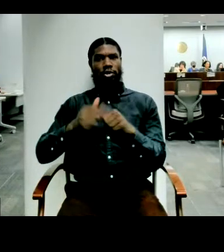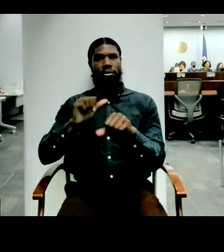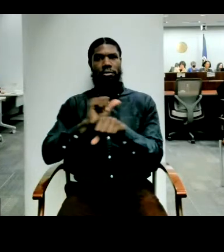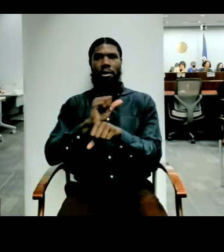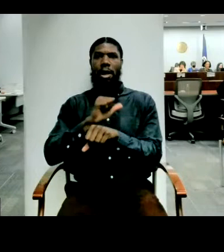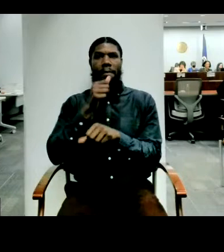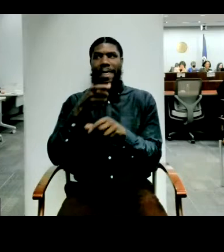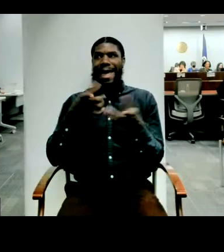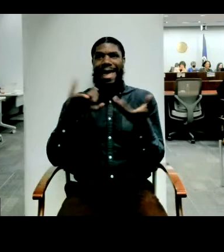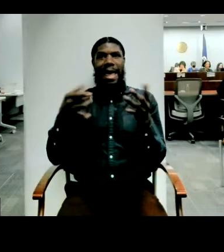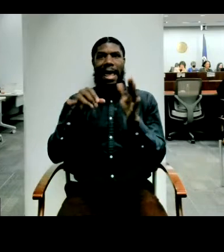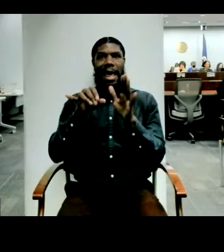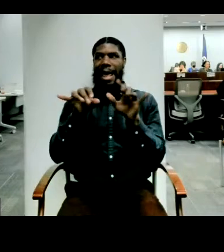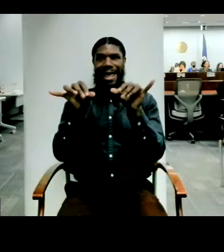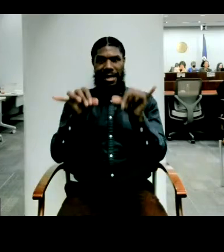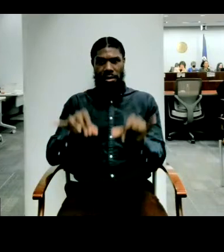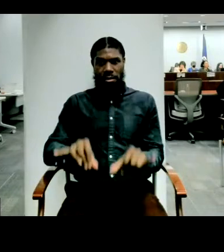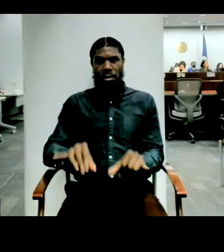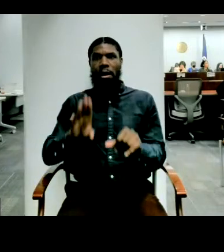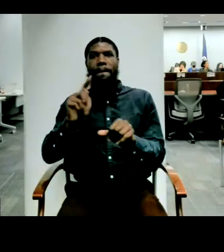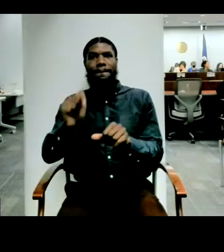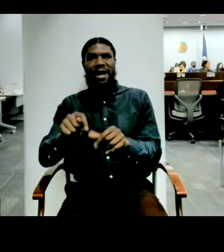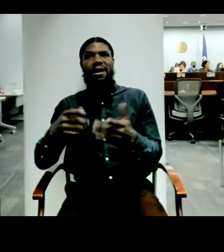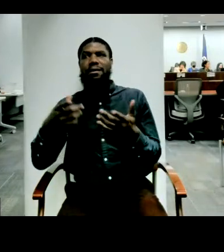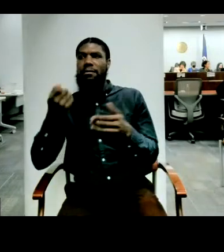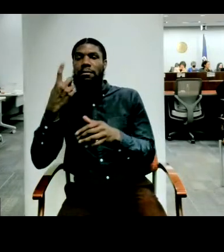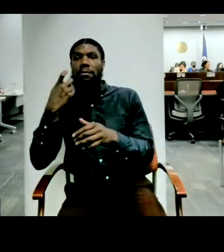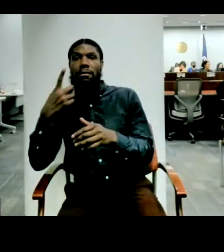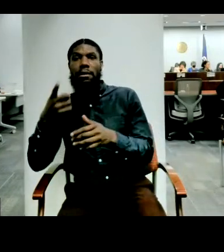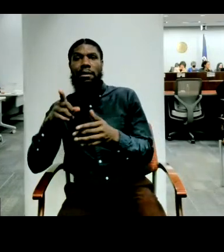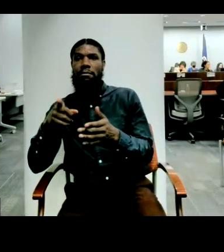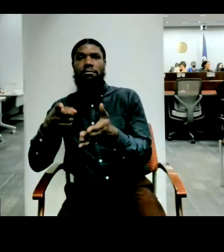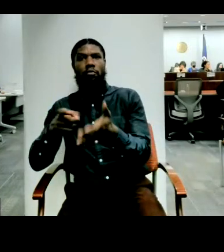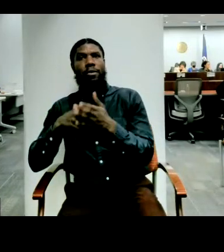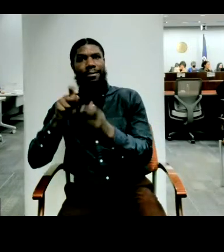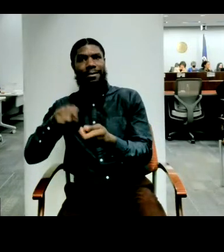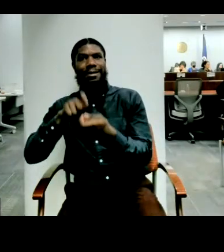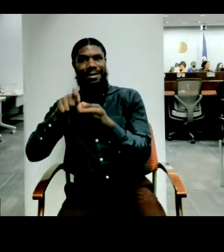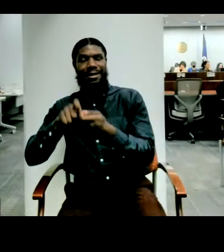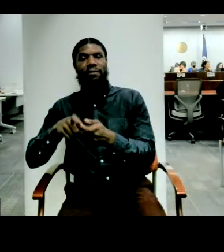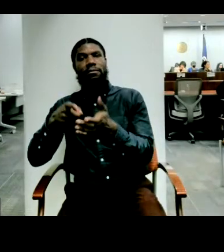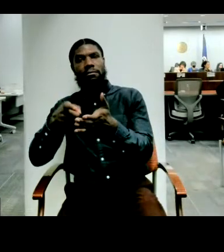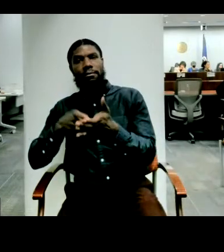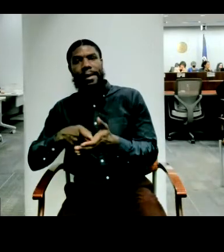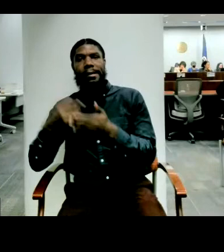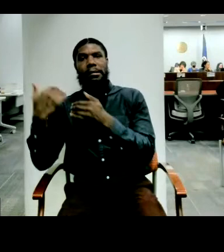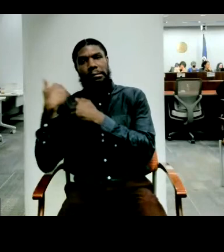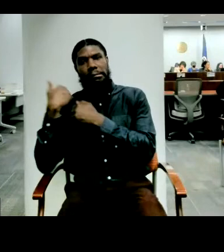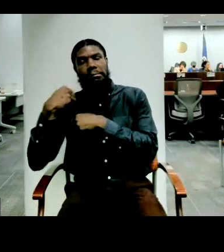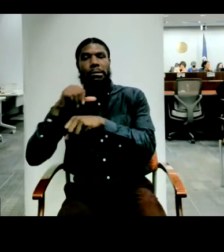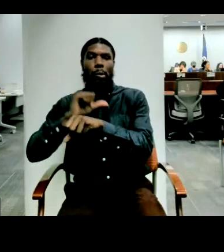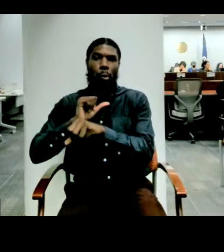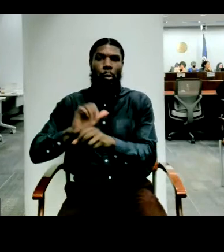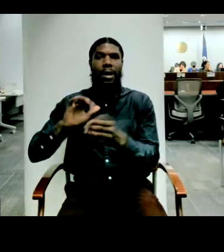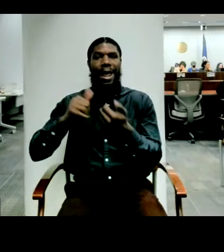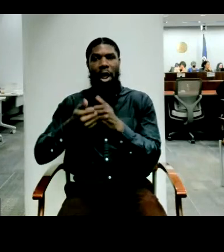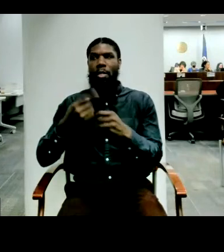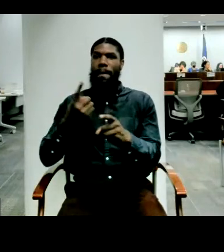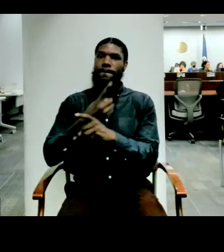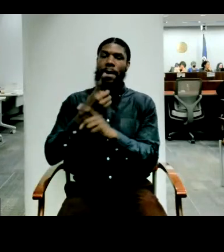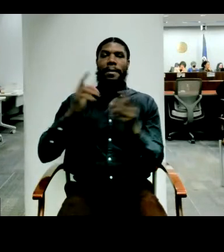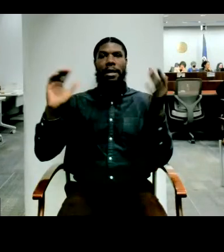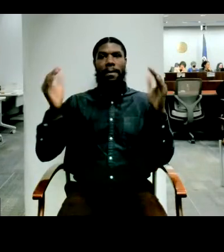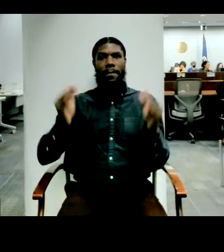in demands and qualifications in um, and duties, how those are properly compared equal pay cases.